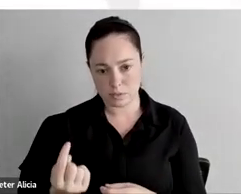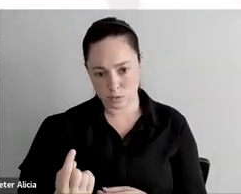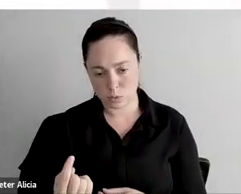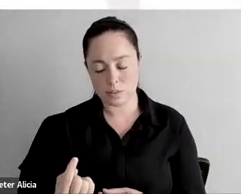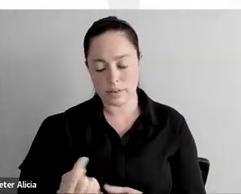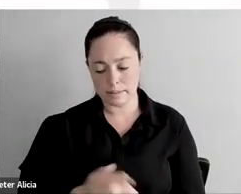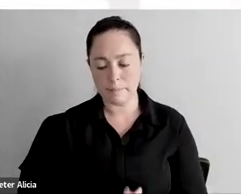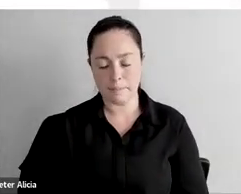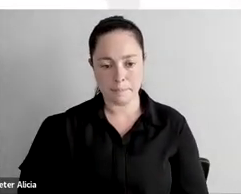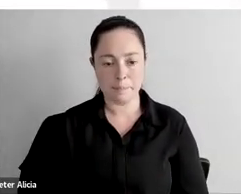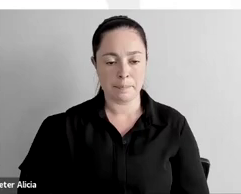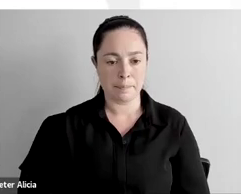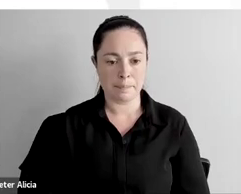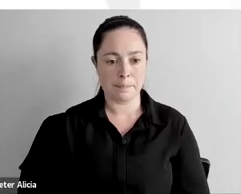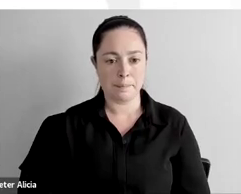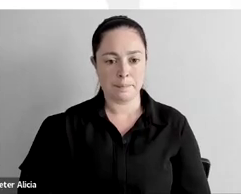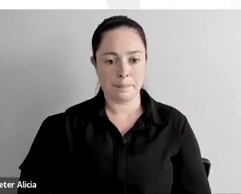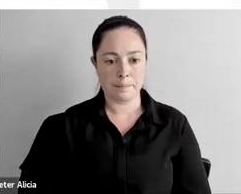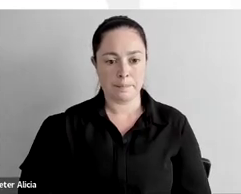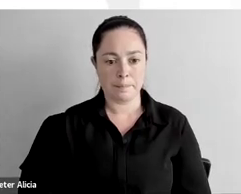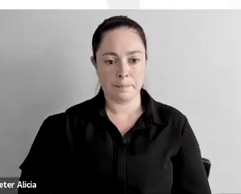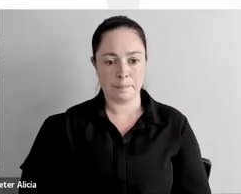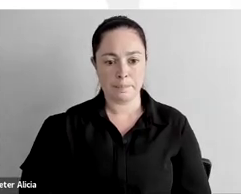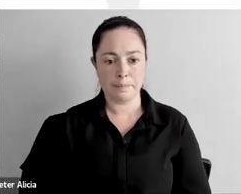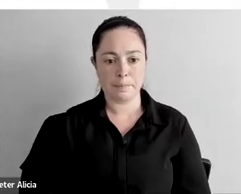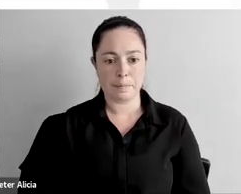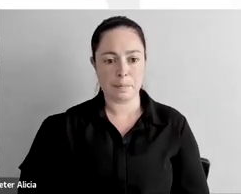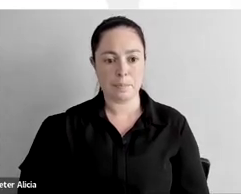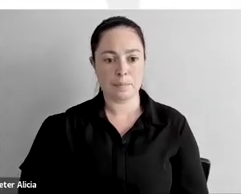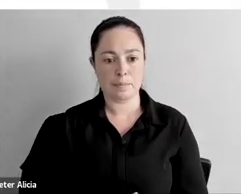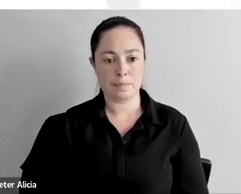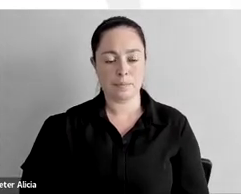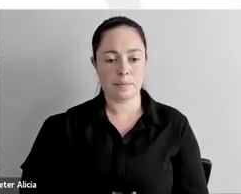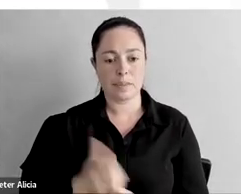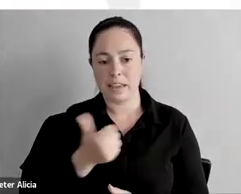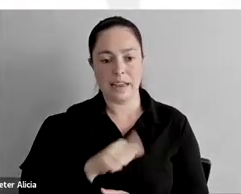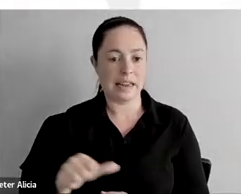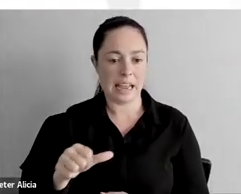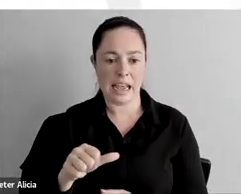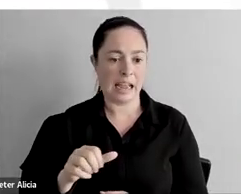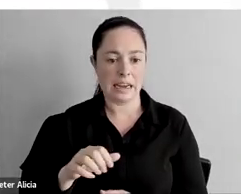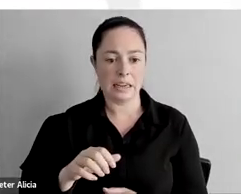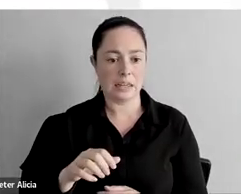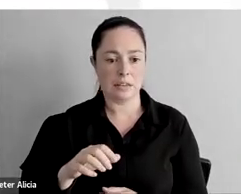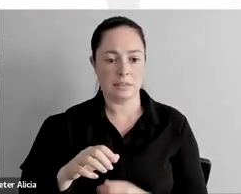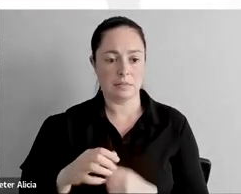are Hispanic and of any socioeconomic status. So we